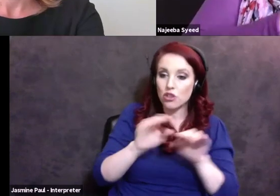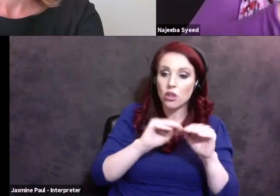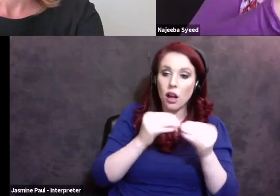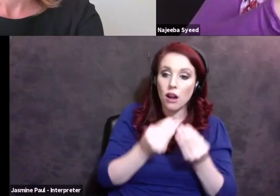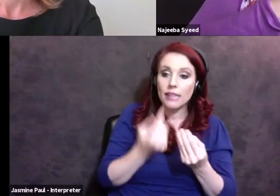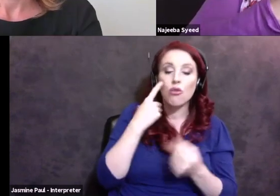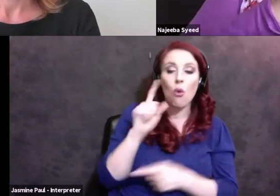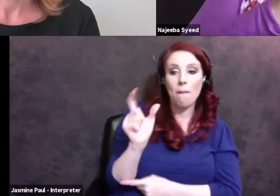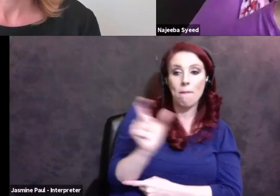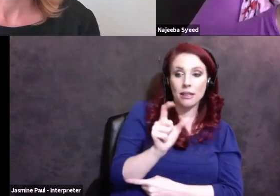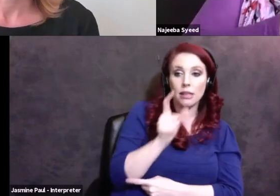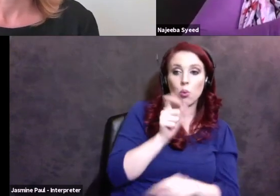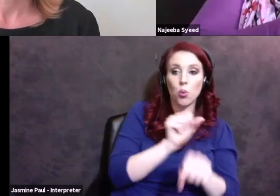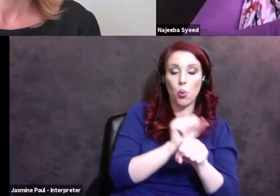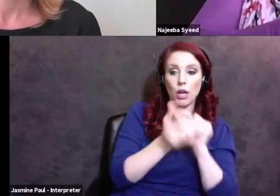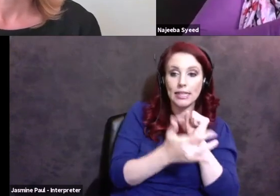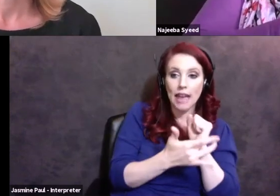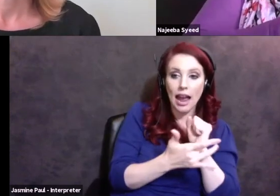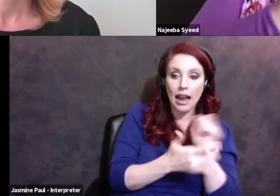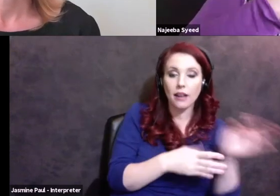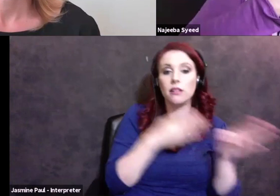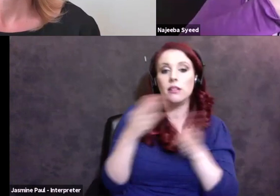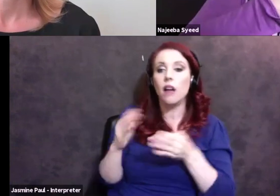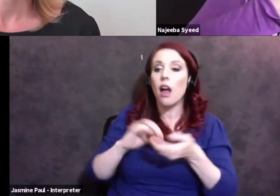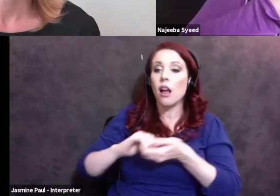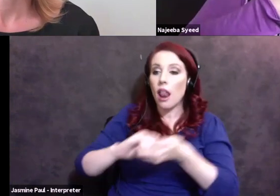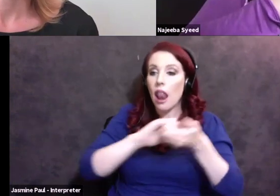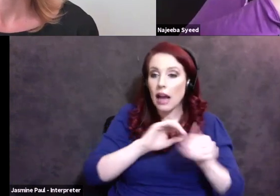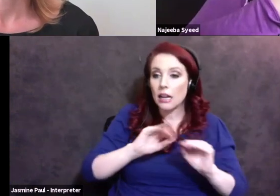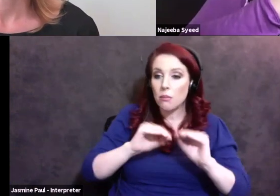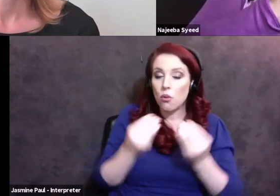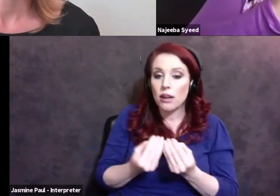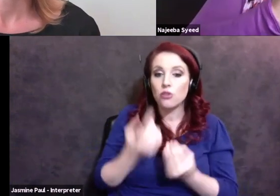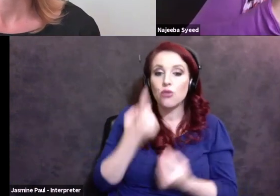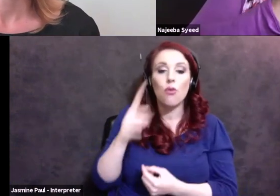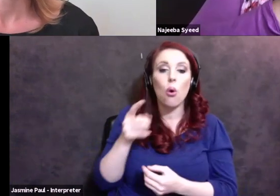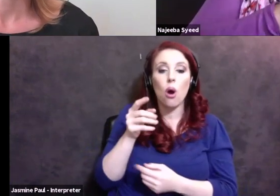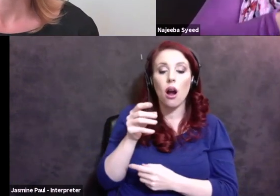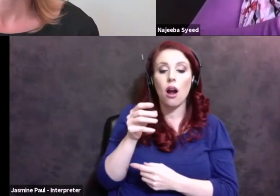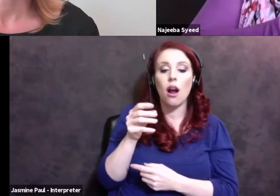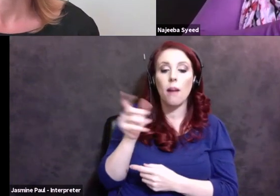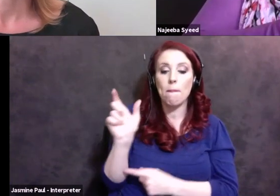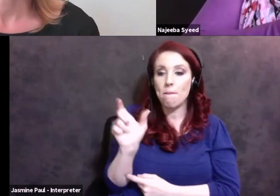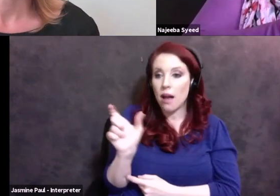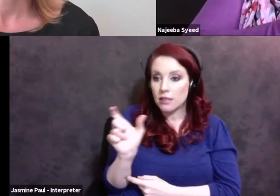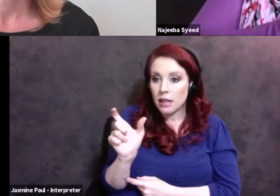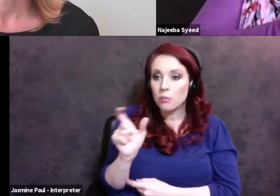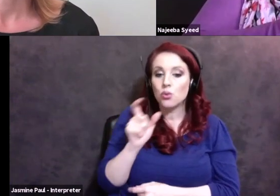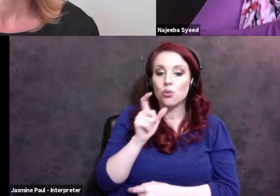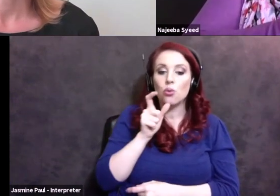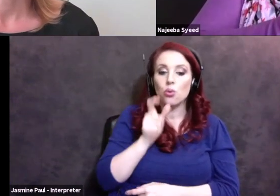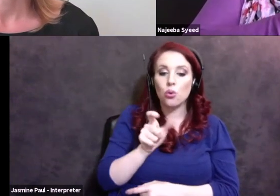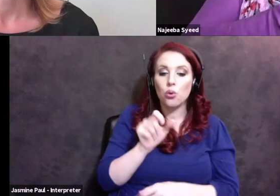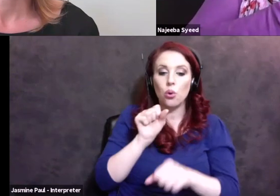There is a collaborative organization for Muslims in the entertainment industry.